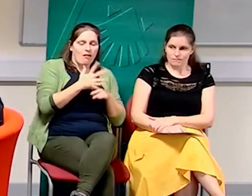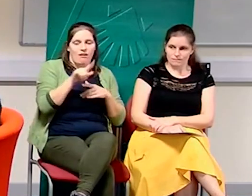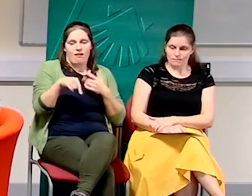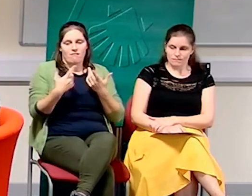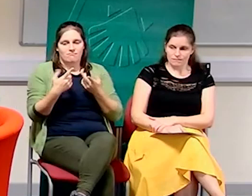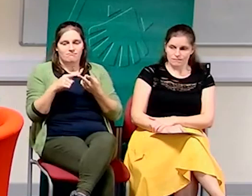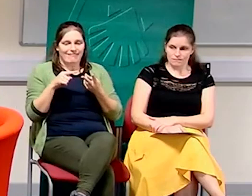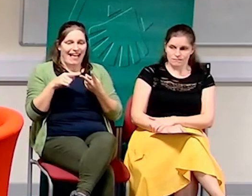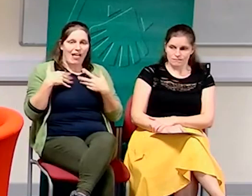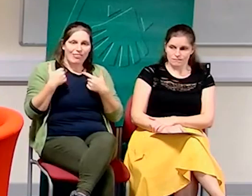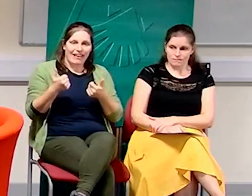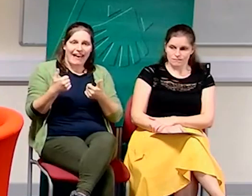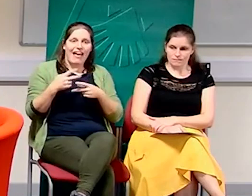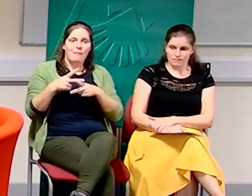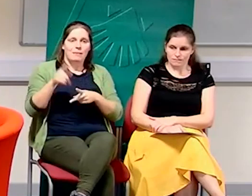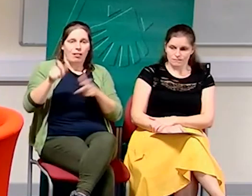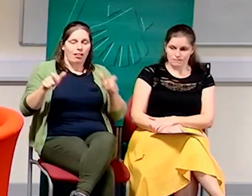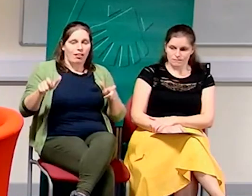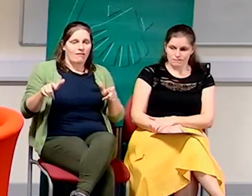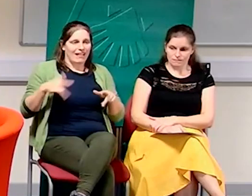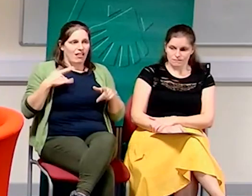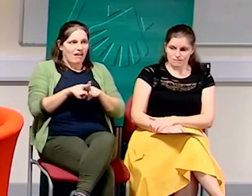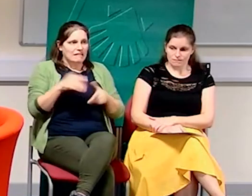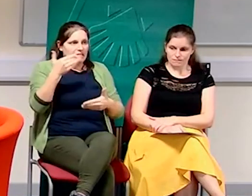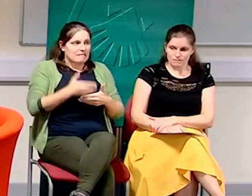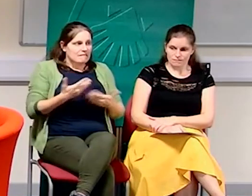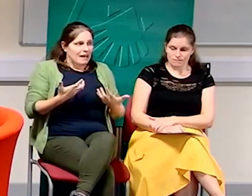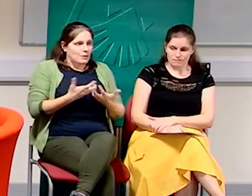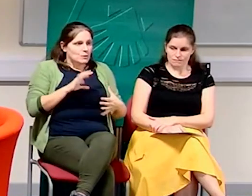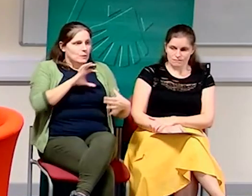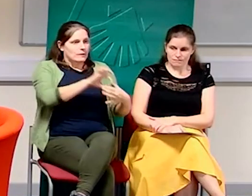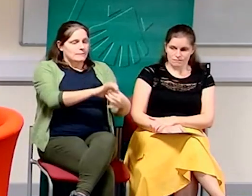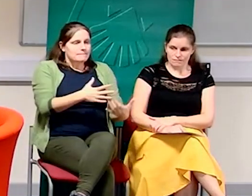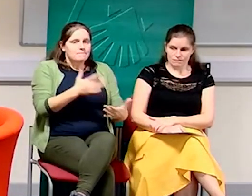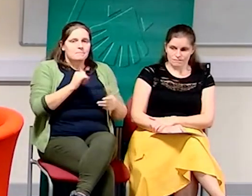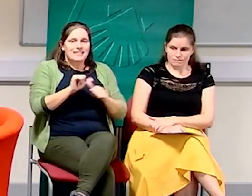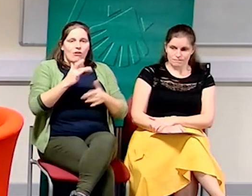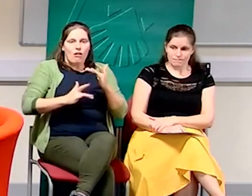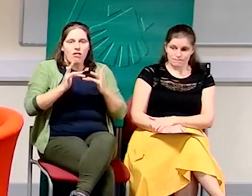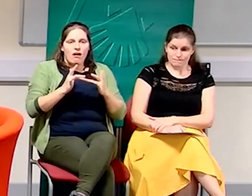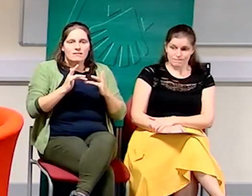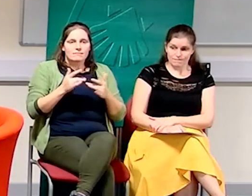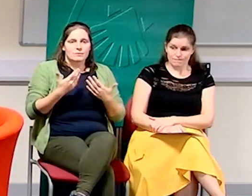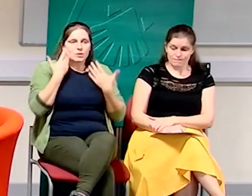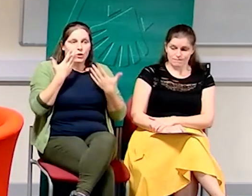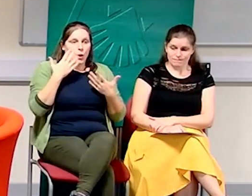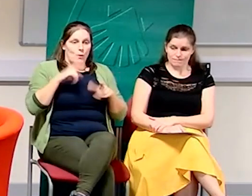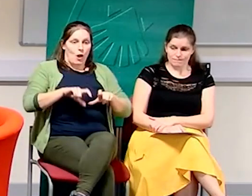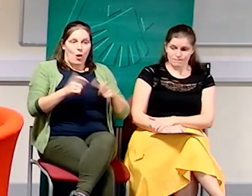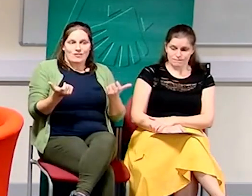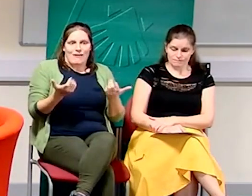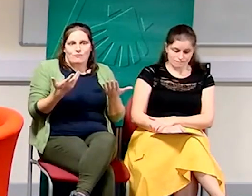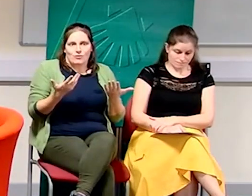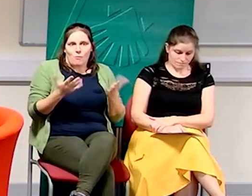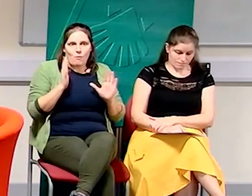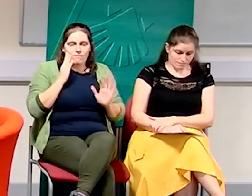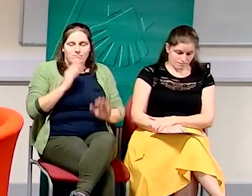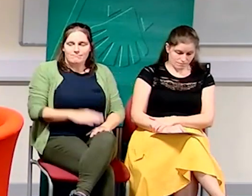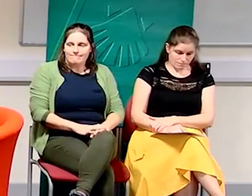were kind of constrained and no one knew when the next wave will be um will be out and to